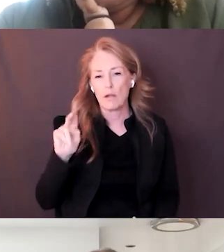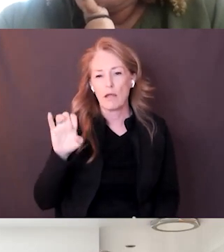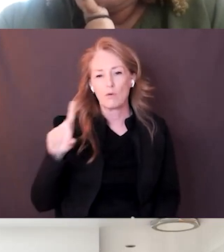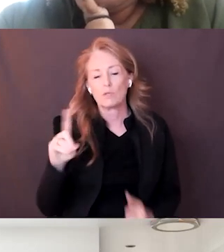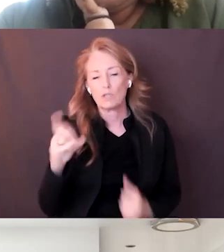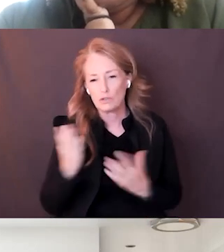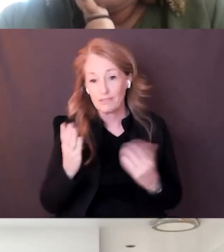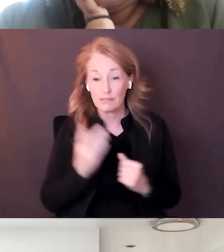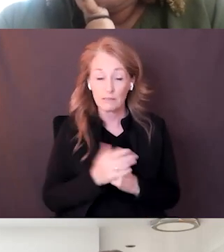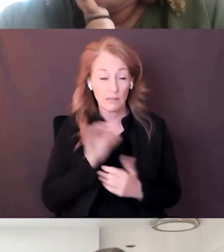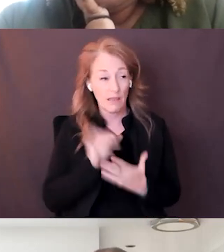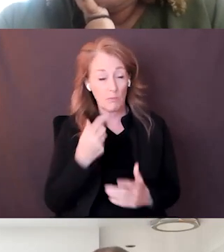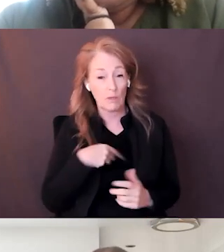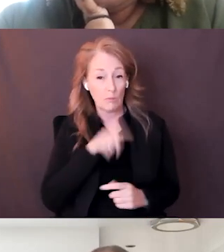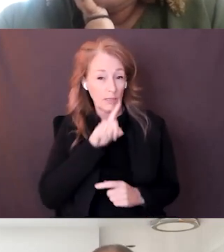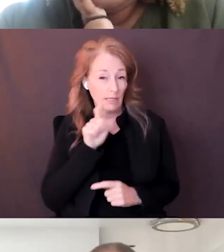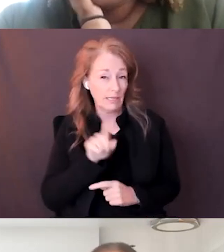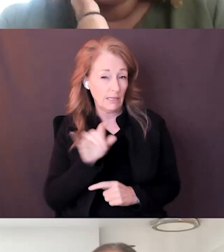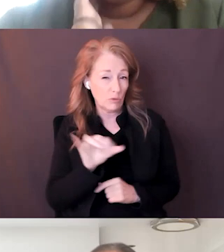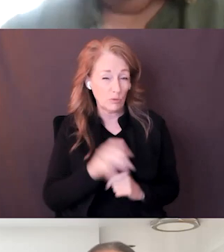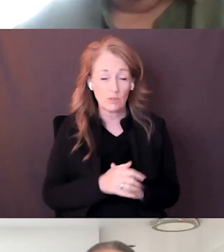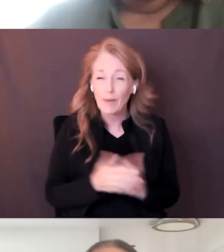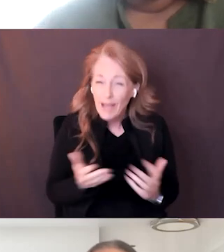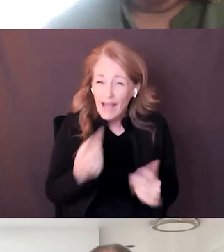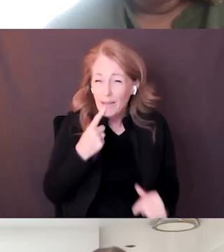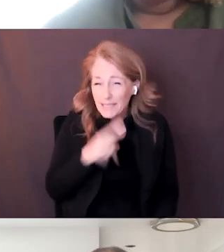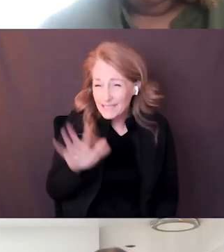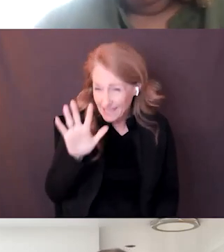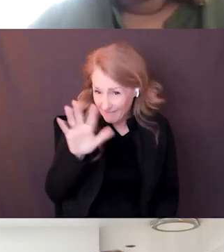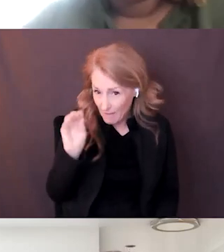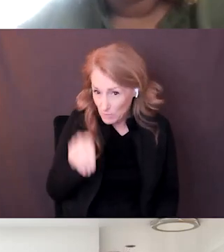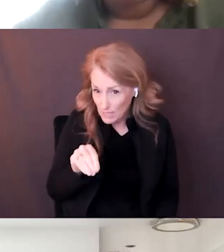IS THAT YOUR OFFICIAL?